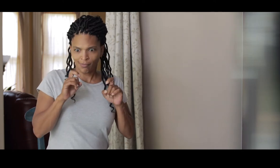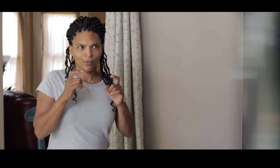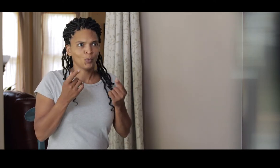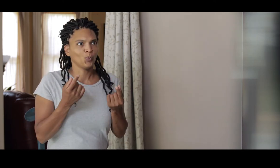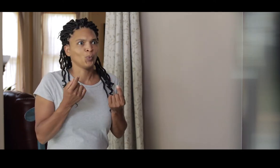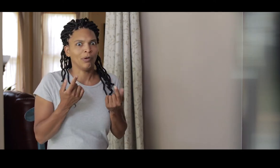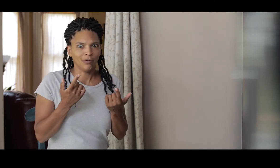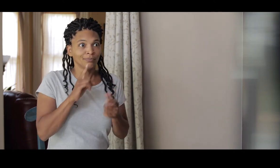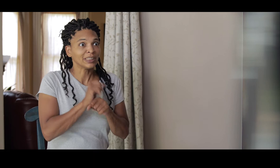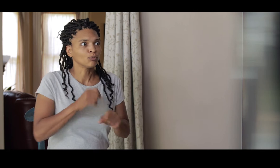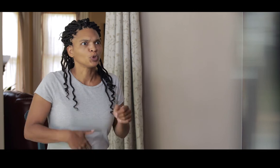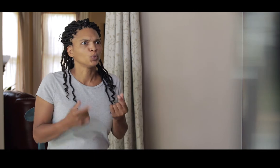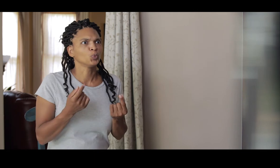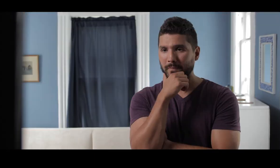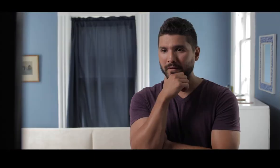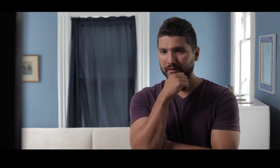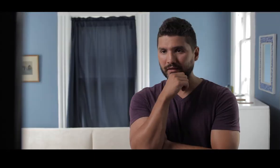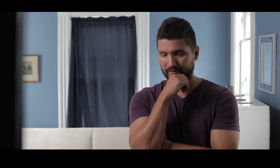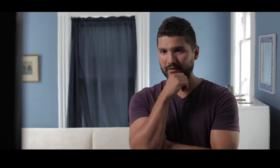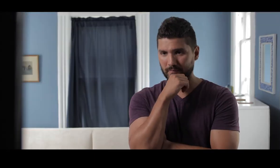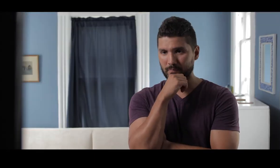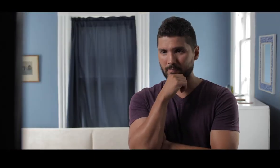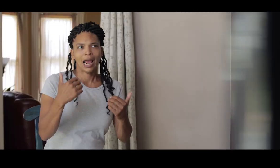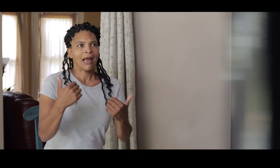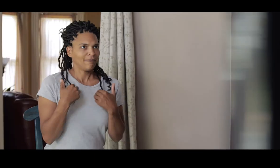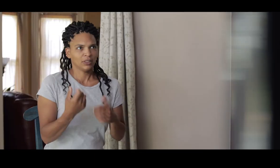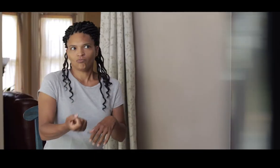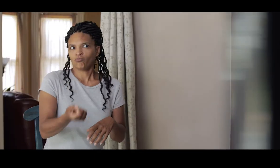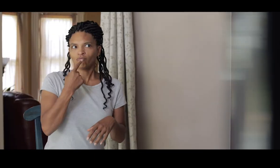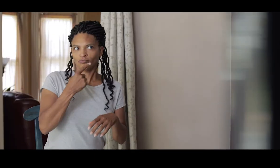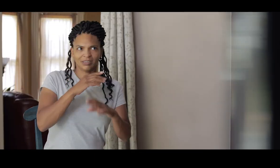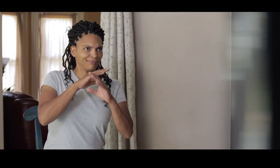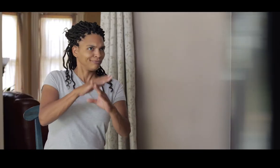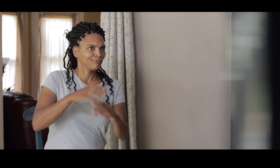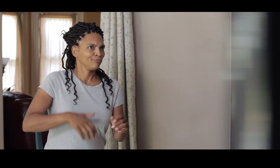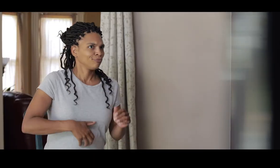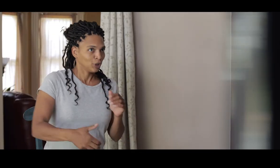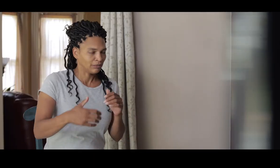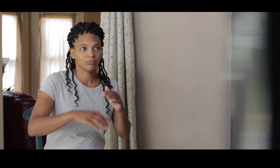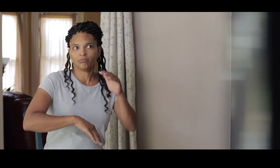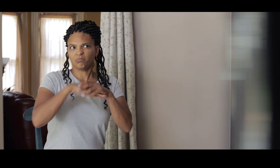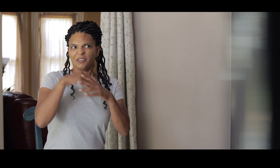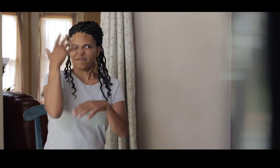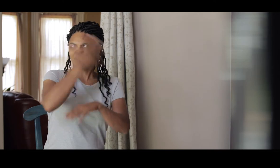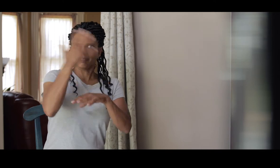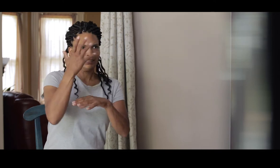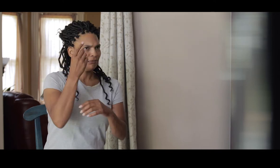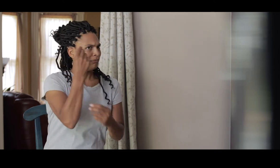she can take a medication within 5 days to prevent pregnancy.